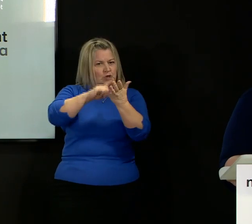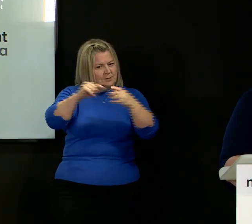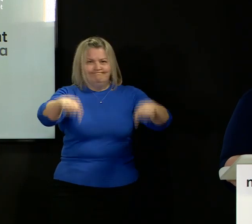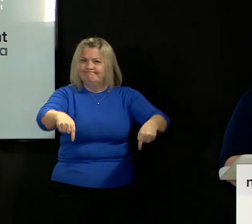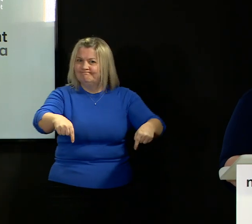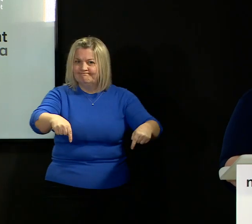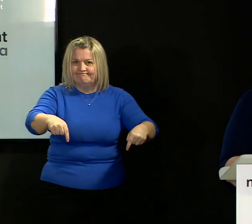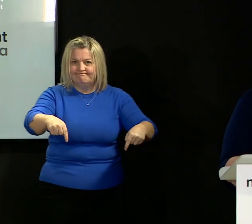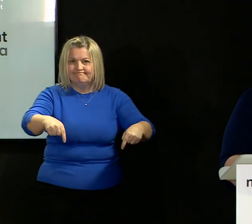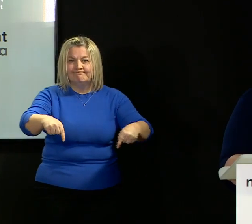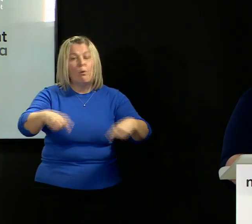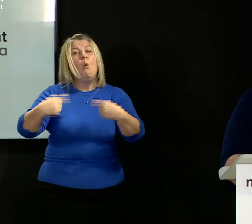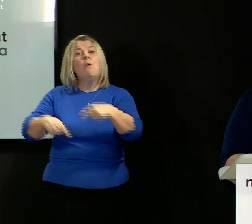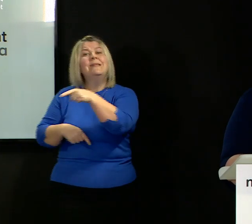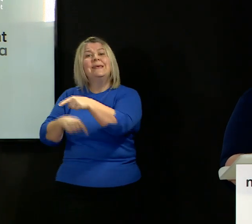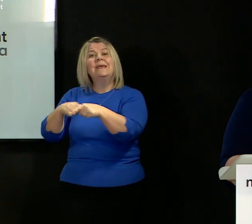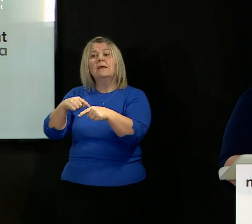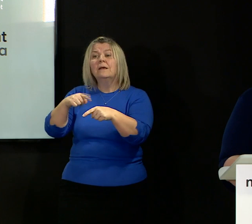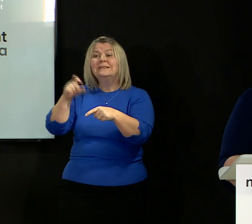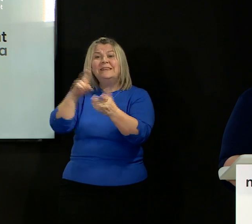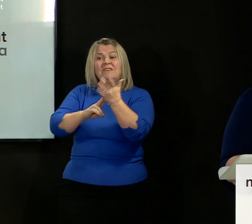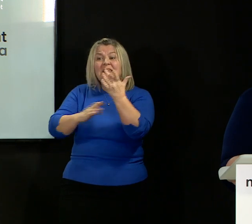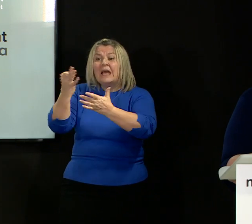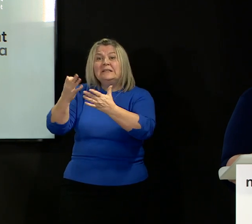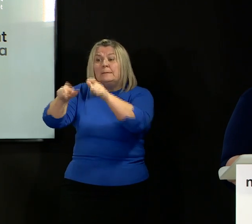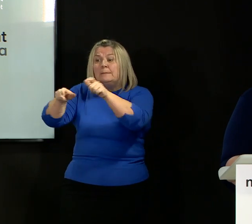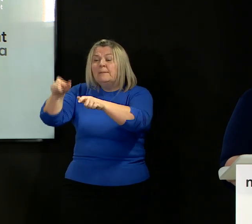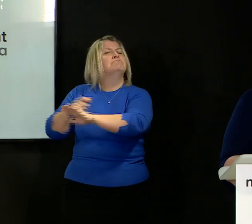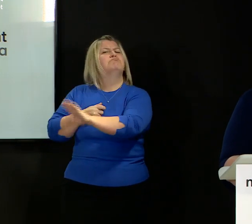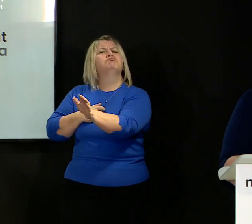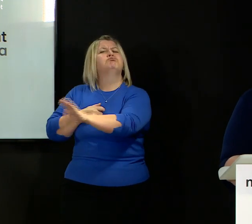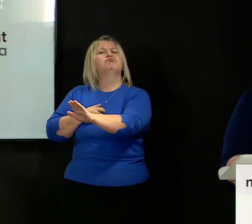nineteen patients but for all of the other care and attention that the people